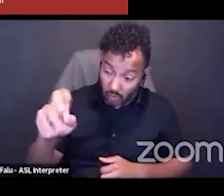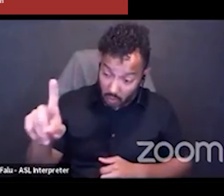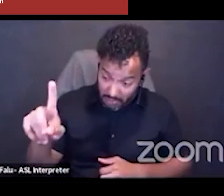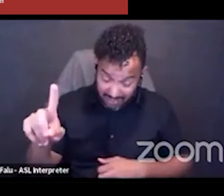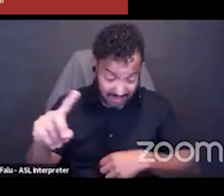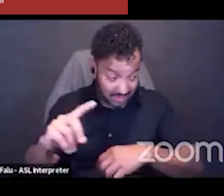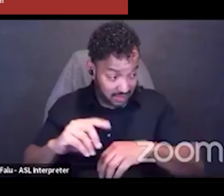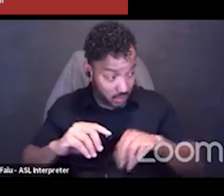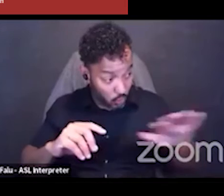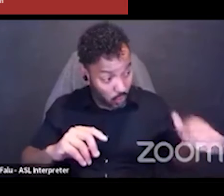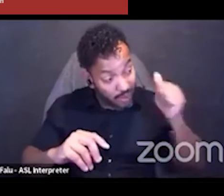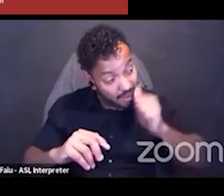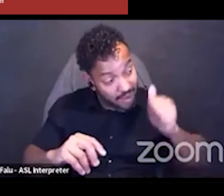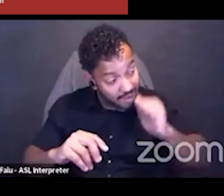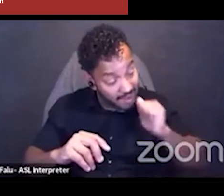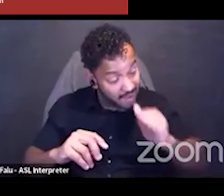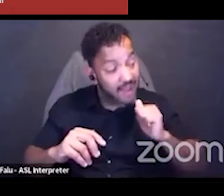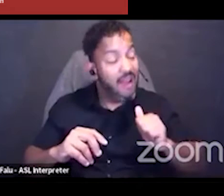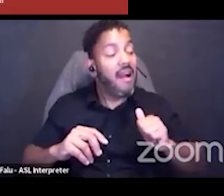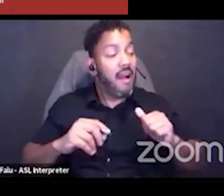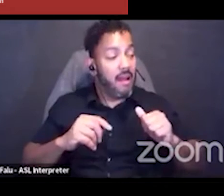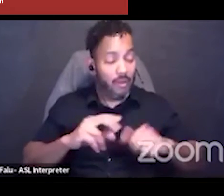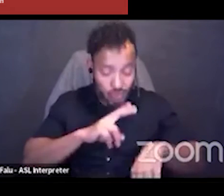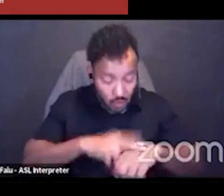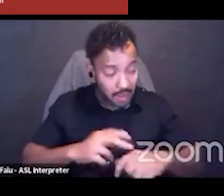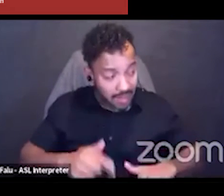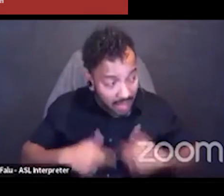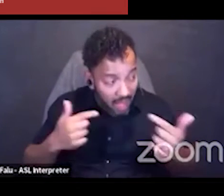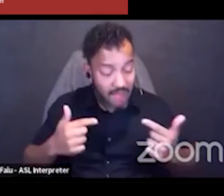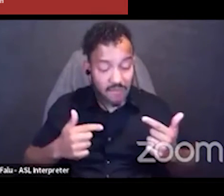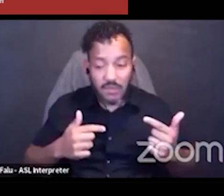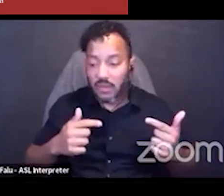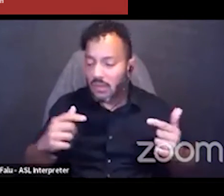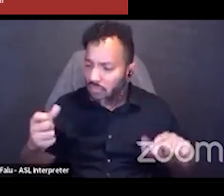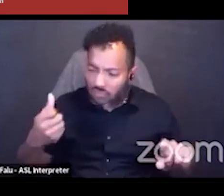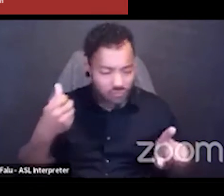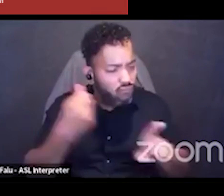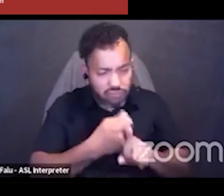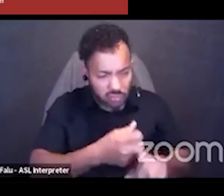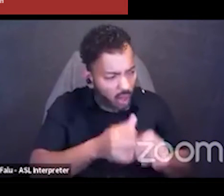as somebody living in the community and how do you think your experience would be different